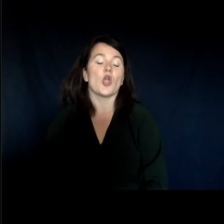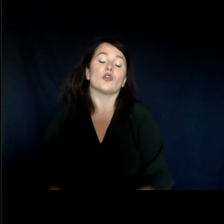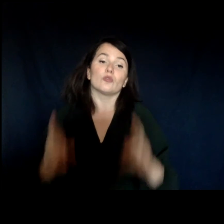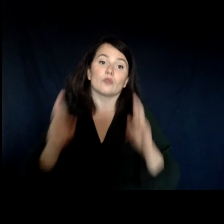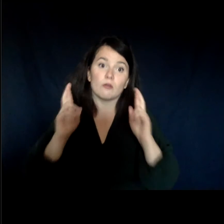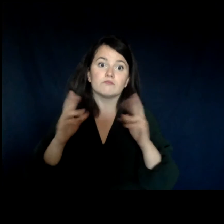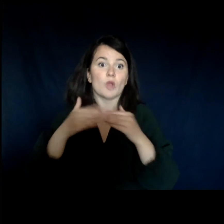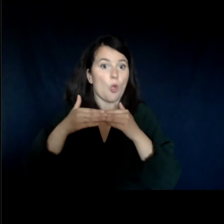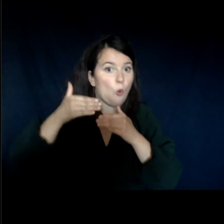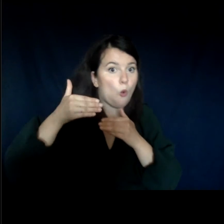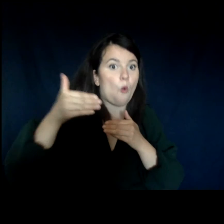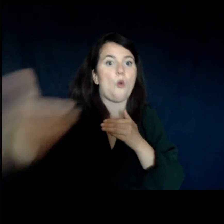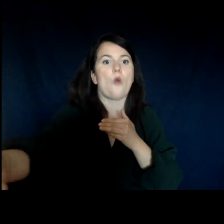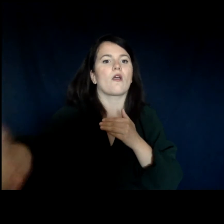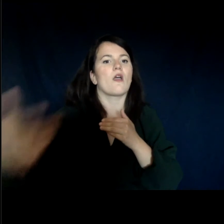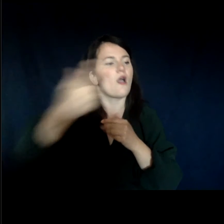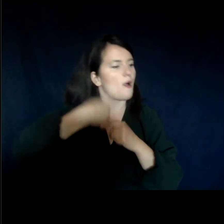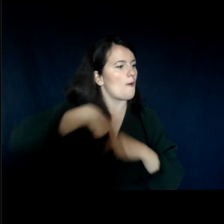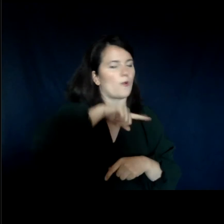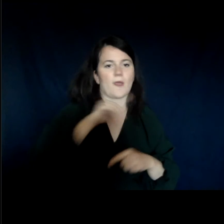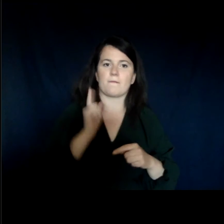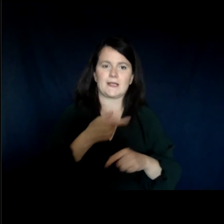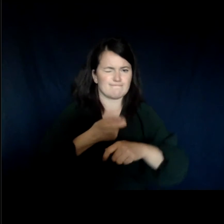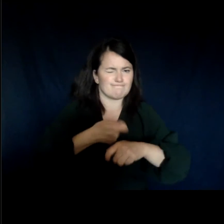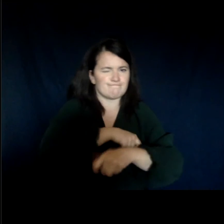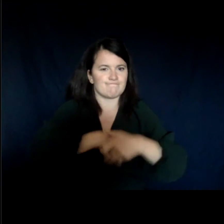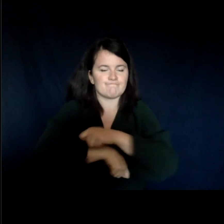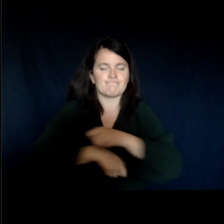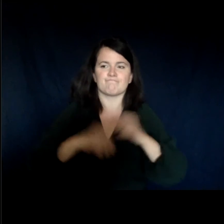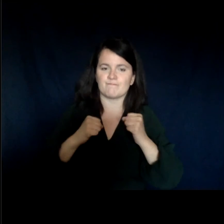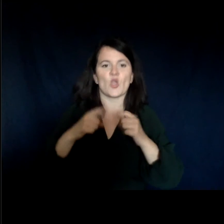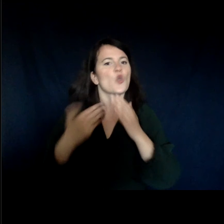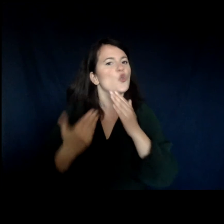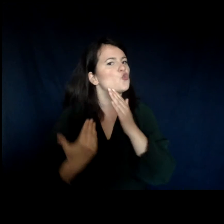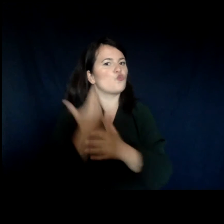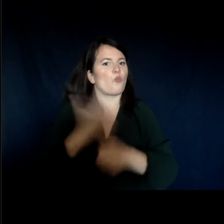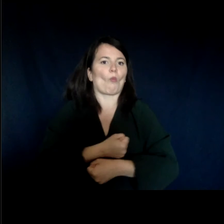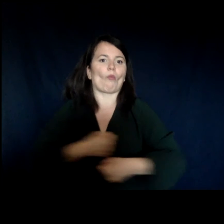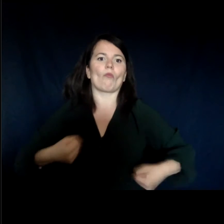we should make sure no new austerity on our sector.